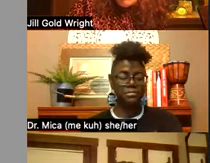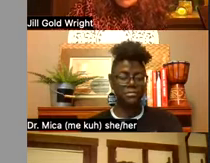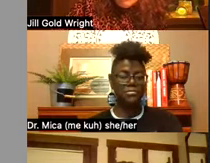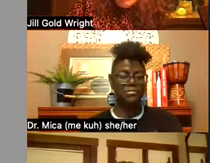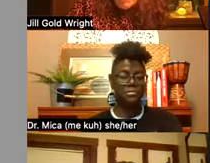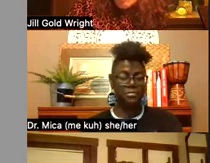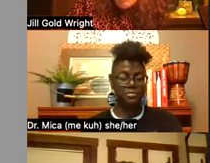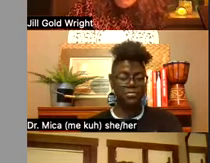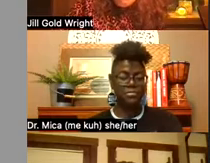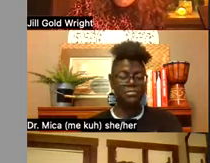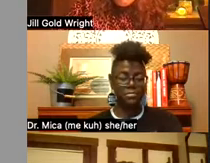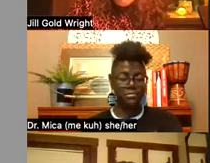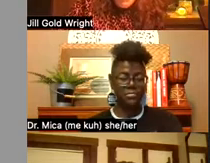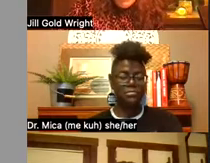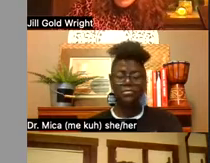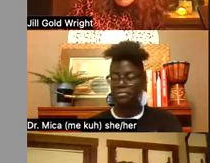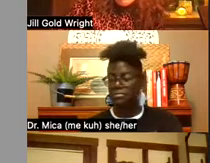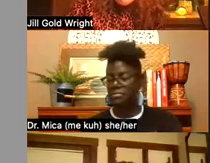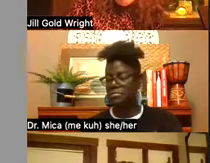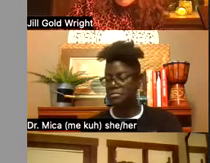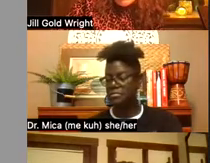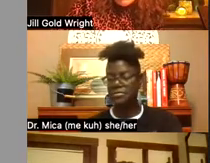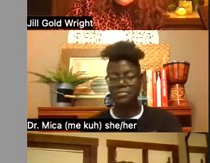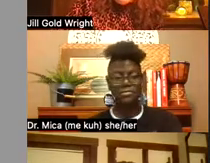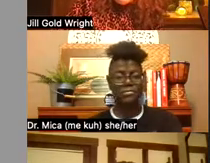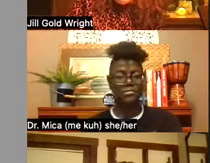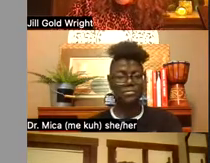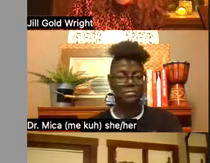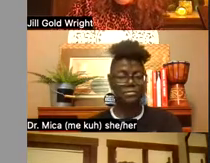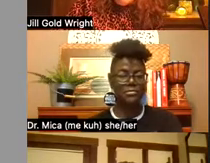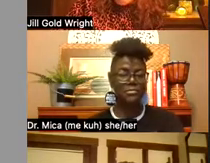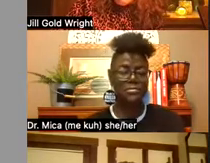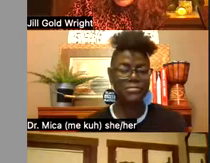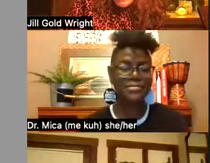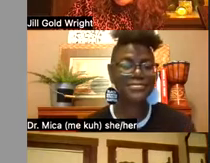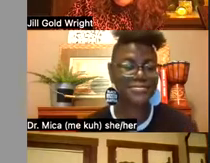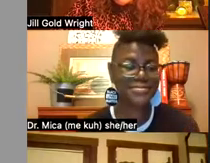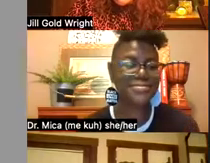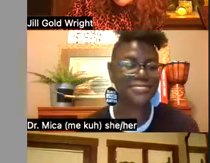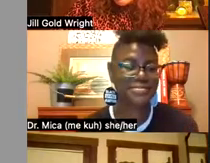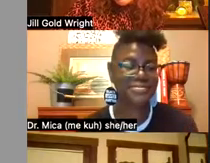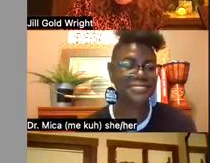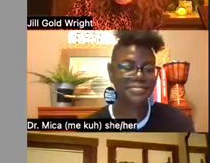on the seder plate isn't this lovely, this has a little flower, and the Masa Vera, I